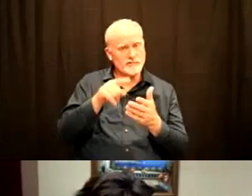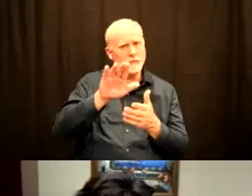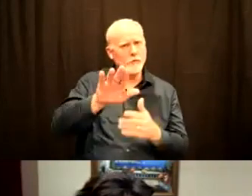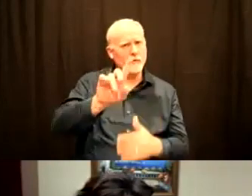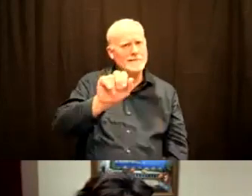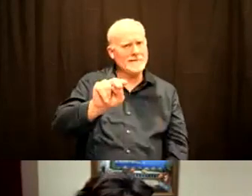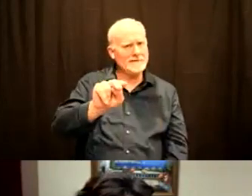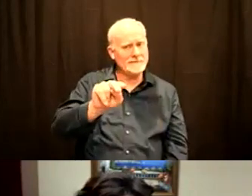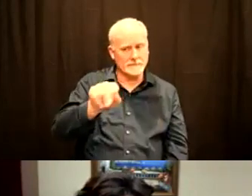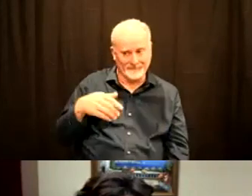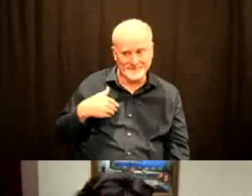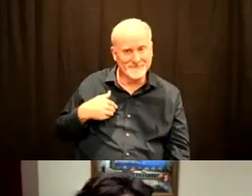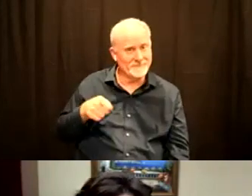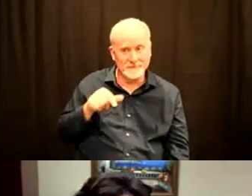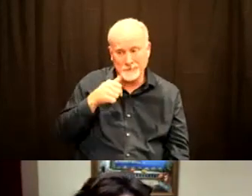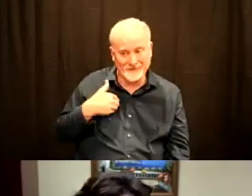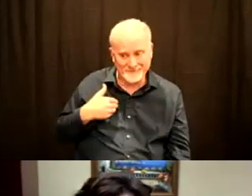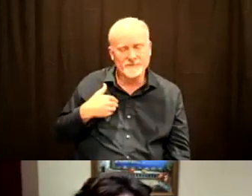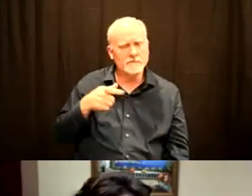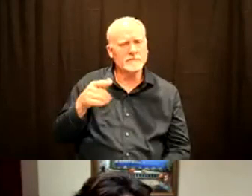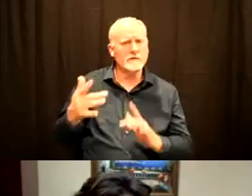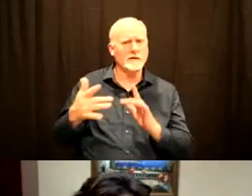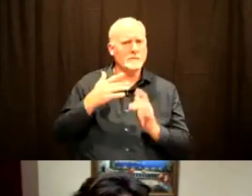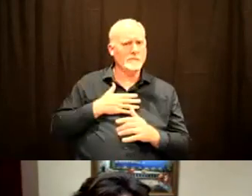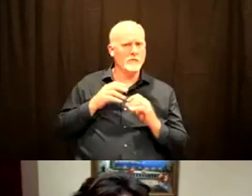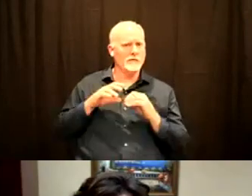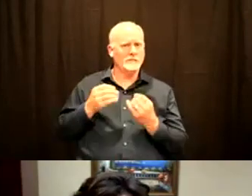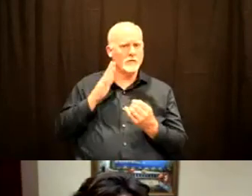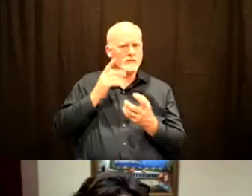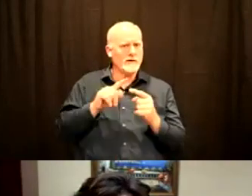and if they don't have the dean's office contact my office and we'll try to get some over to them